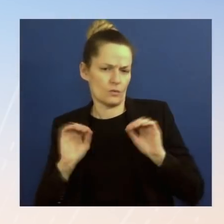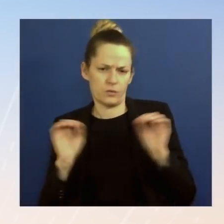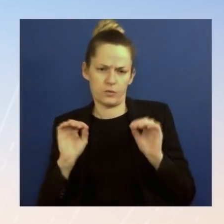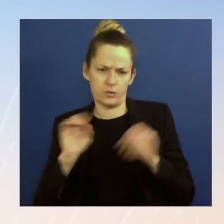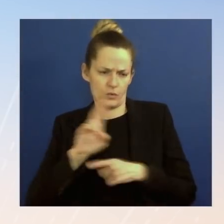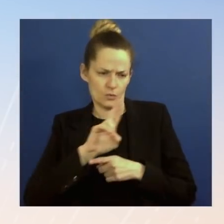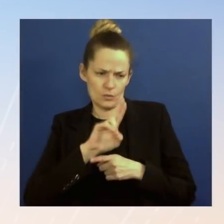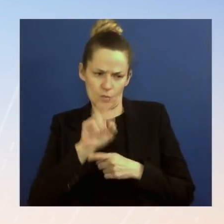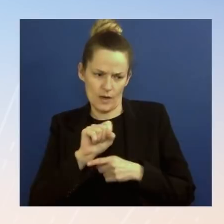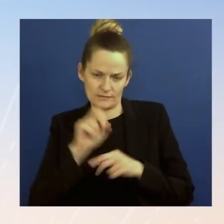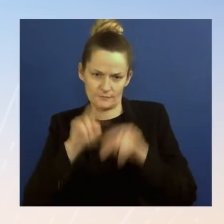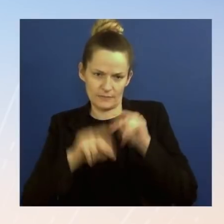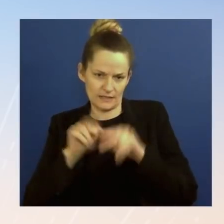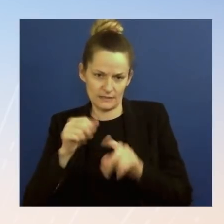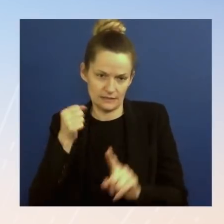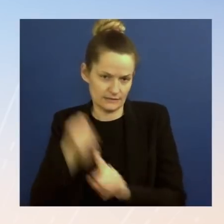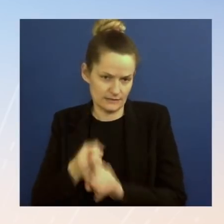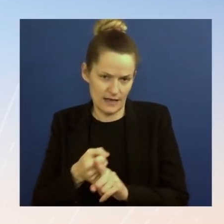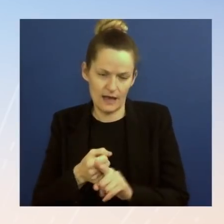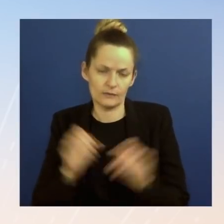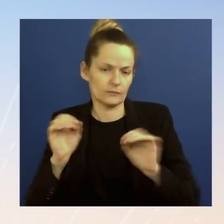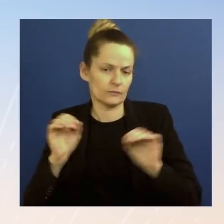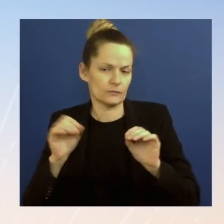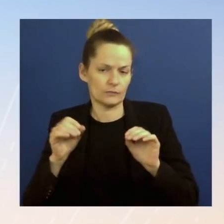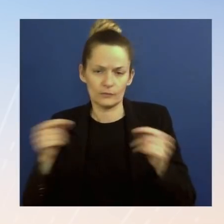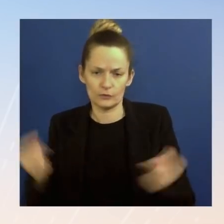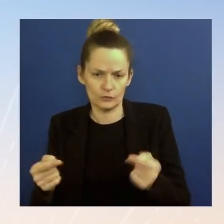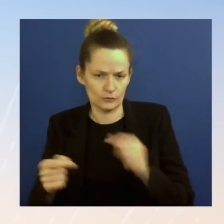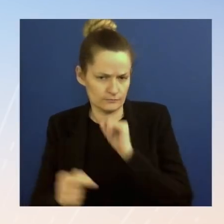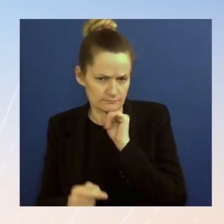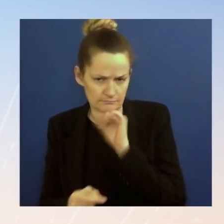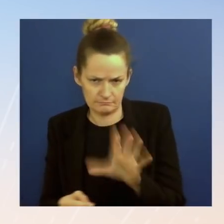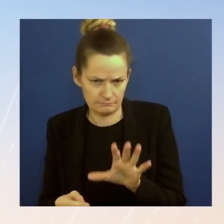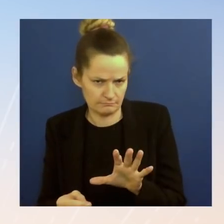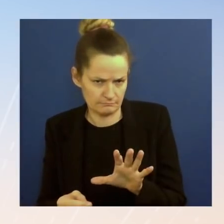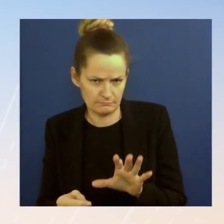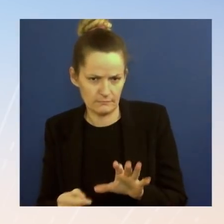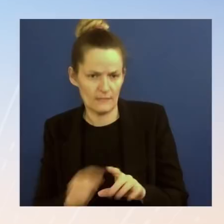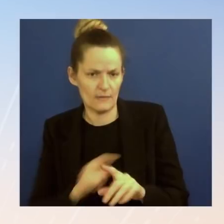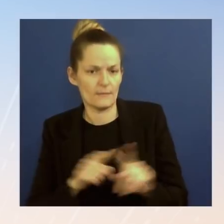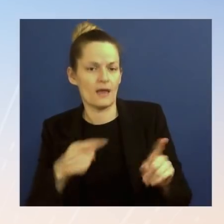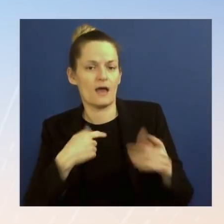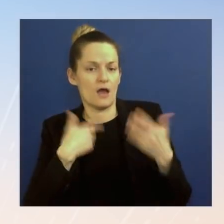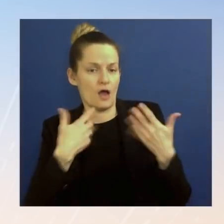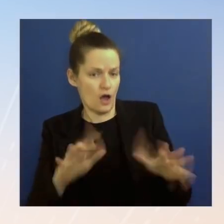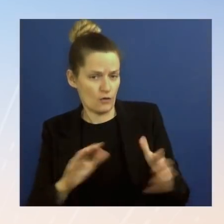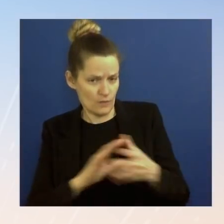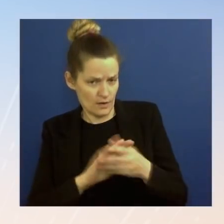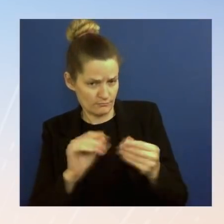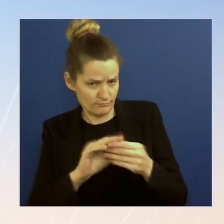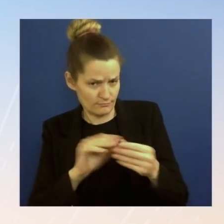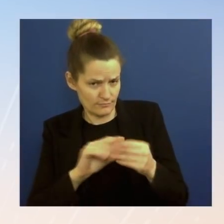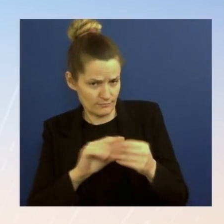we put out publicly as it relates to North Korea. We've seen dozens of tests over the course of past administrations as well.